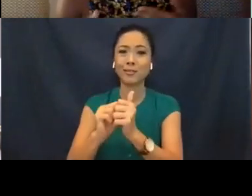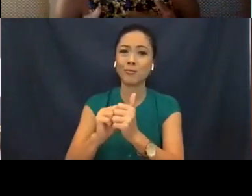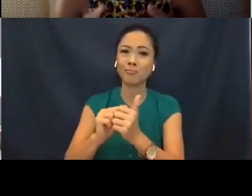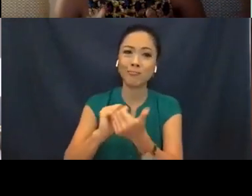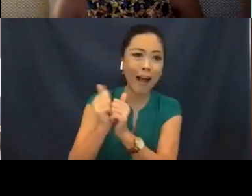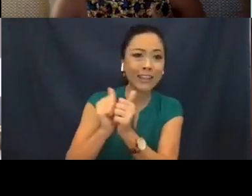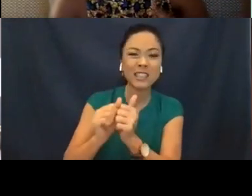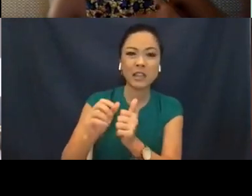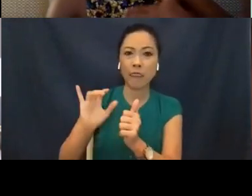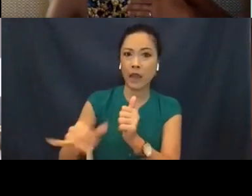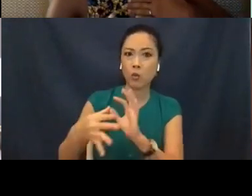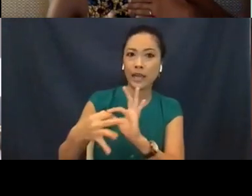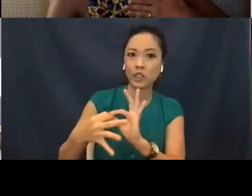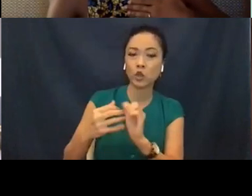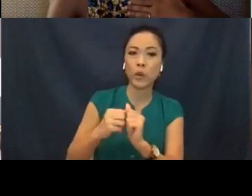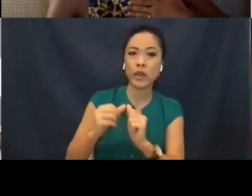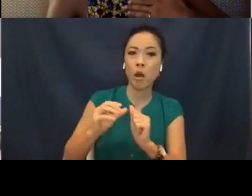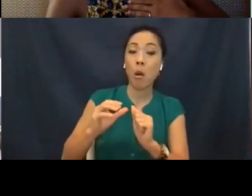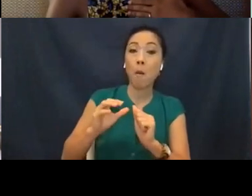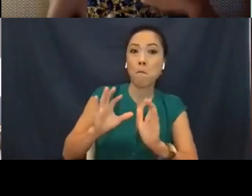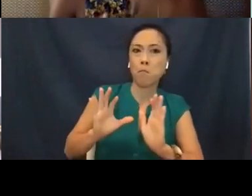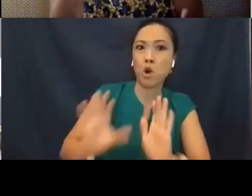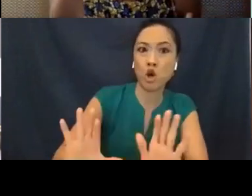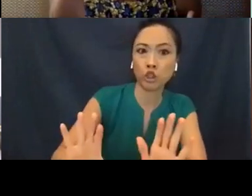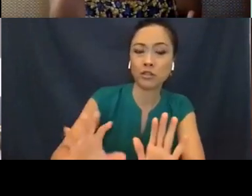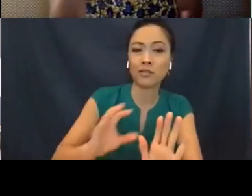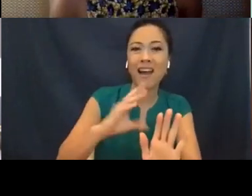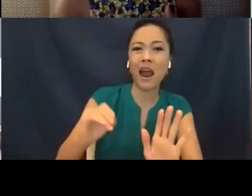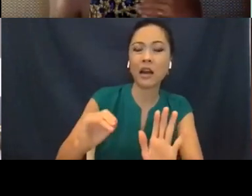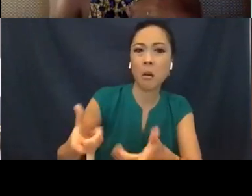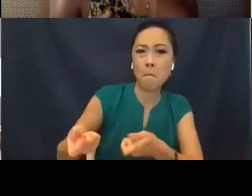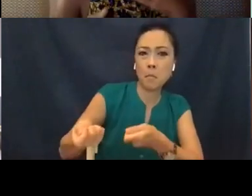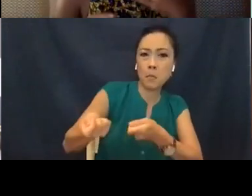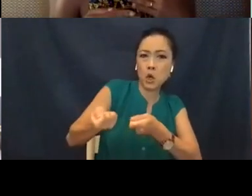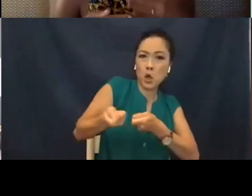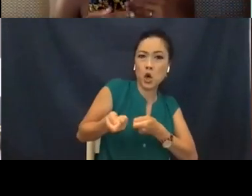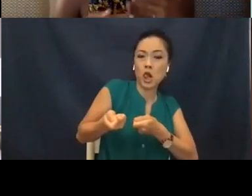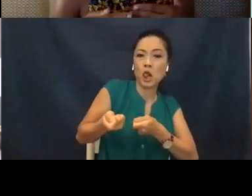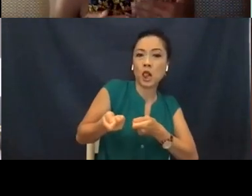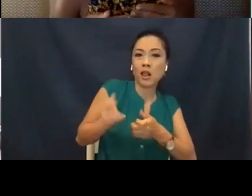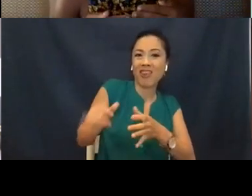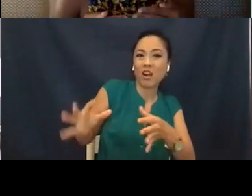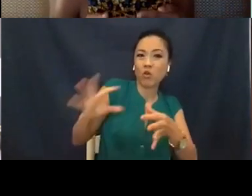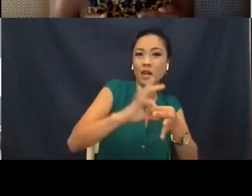this relationship to endurance. Right now, one of the pandemics that you bring up